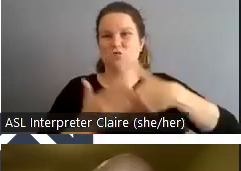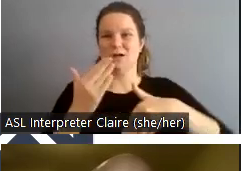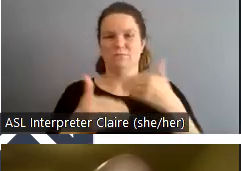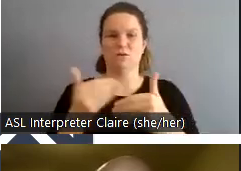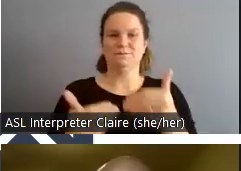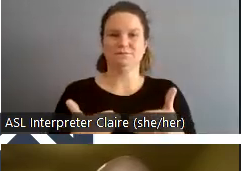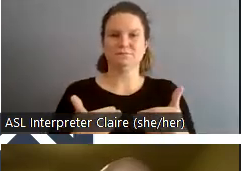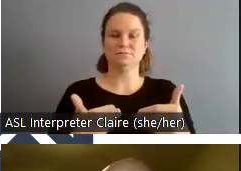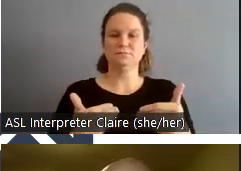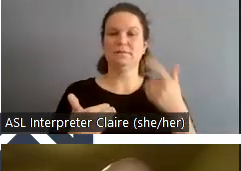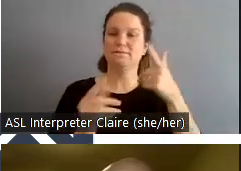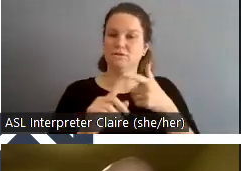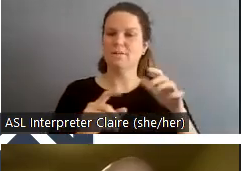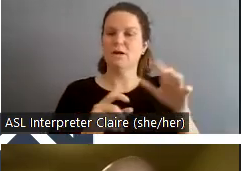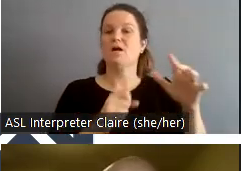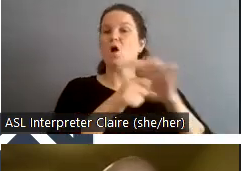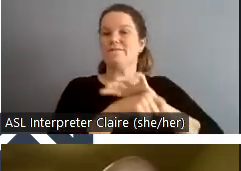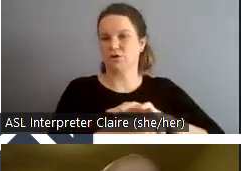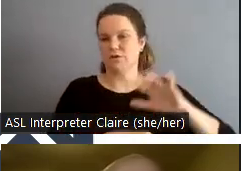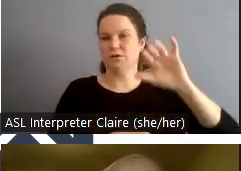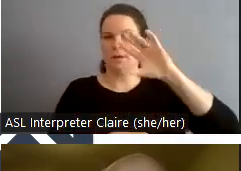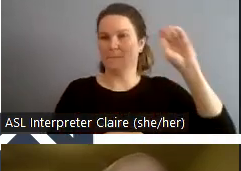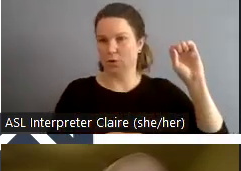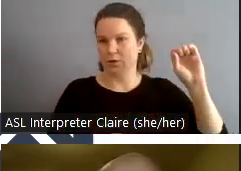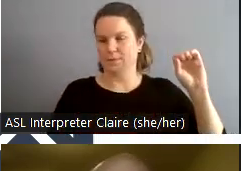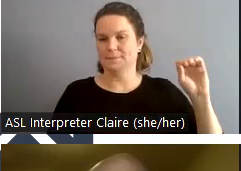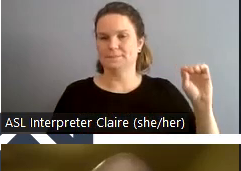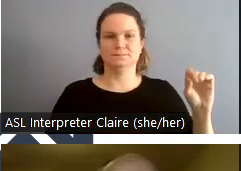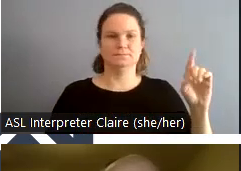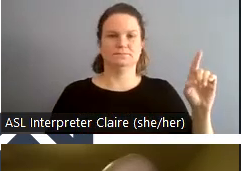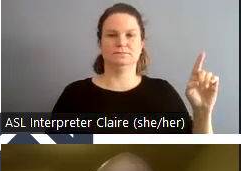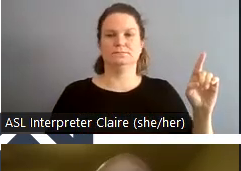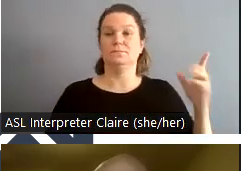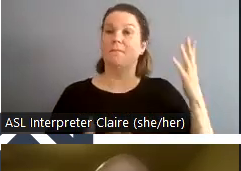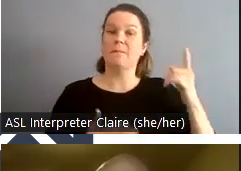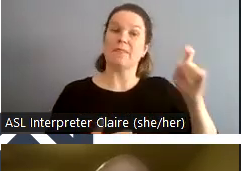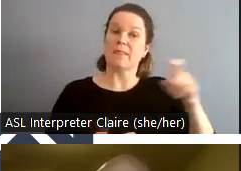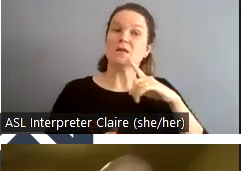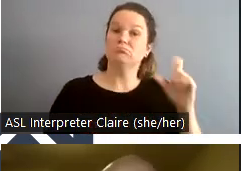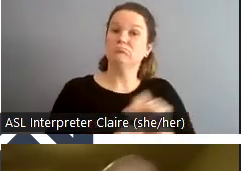employer and they, of course, do, may